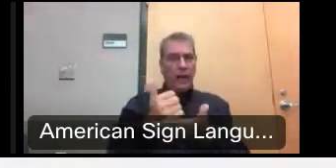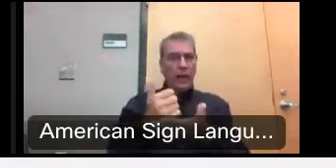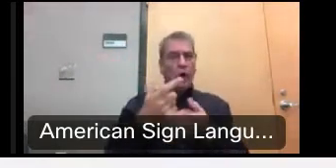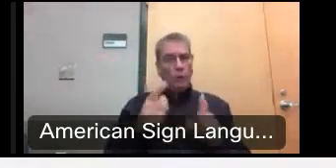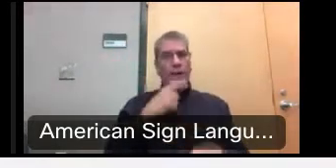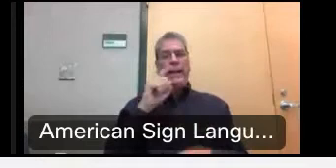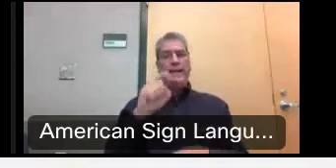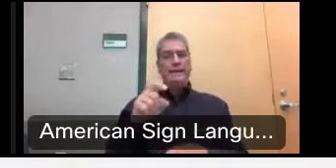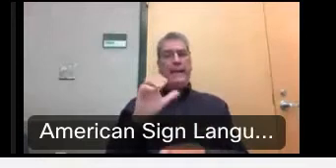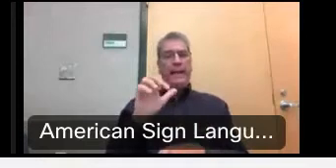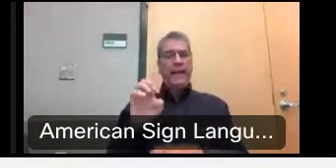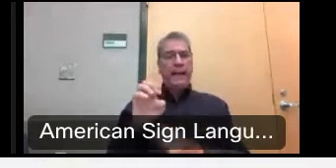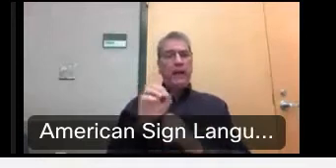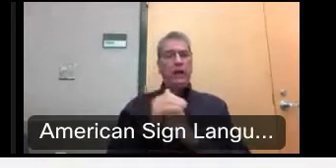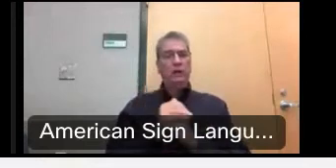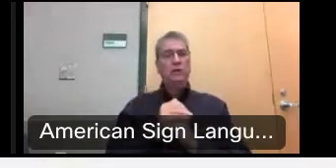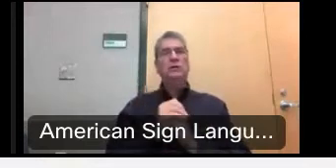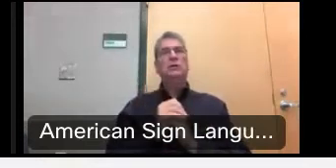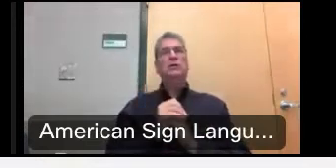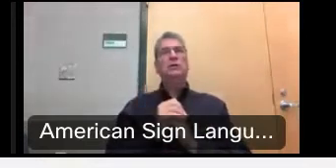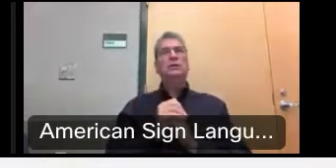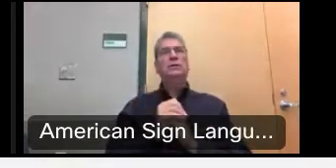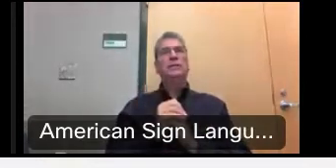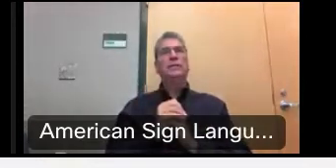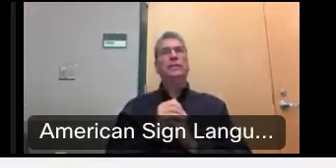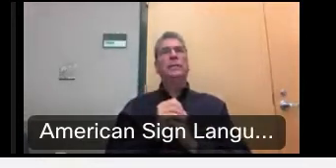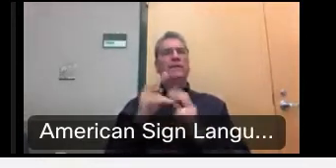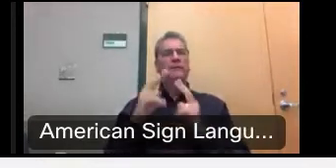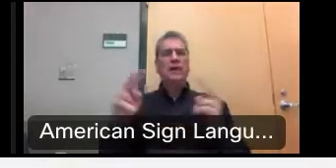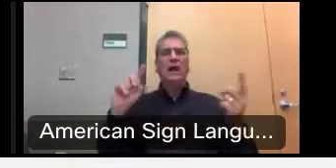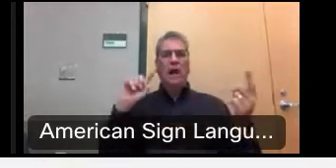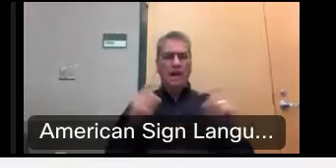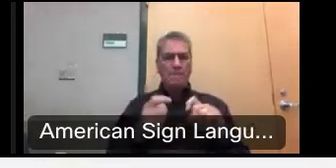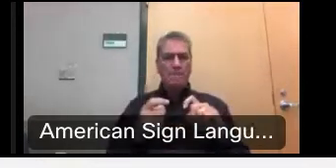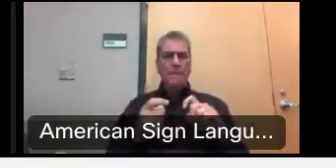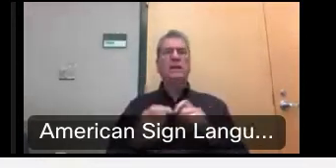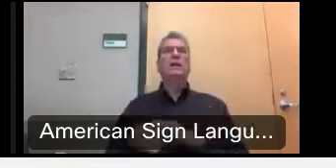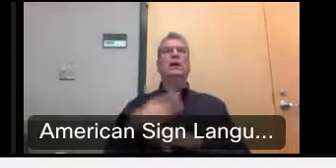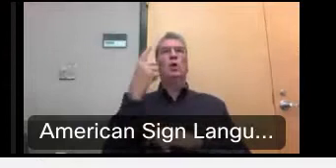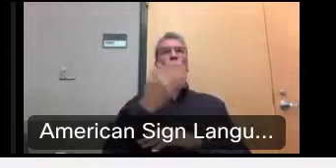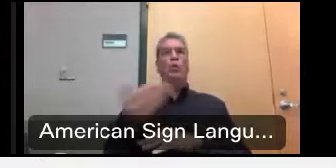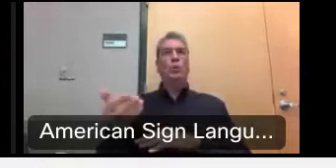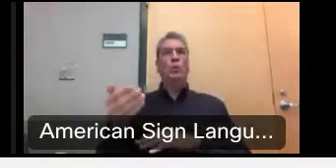So, uh, again, this was very complex. I think 1 of the things that, uh, was helpful for